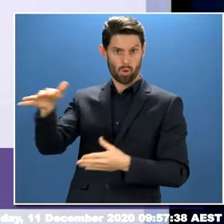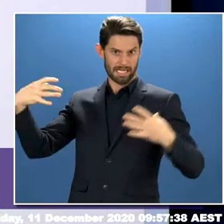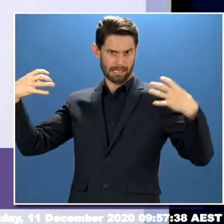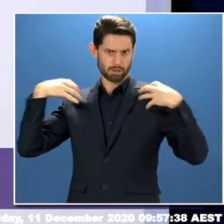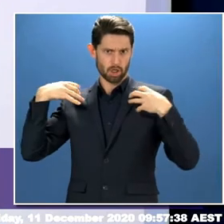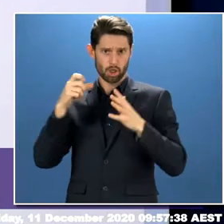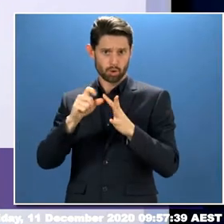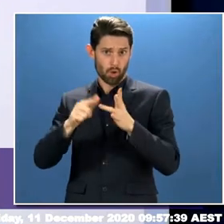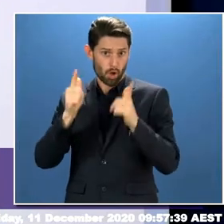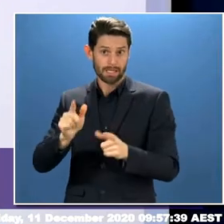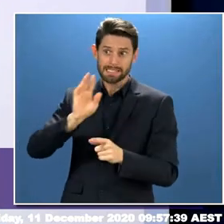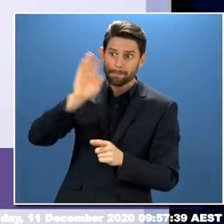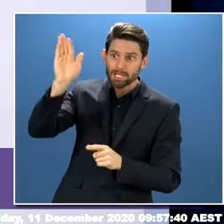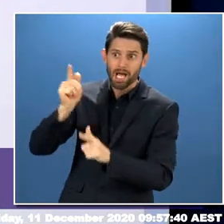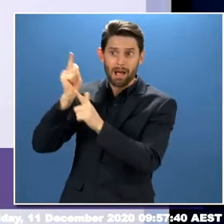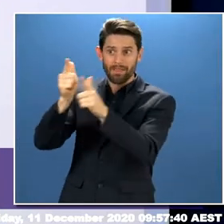How many have you done in your time?